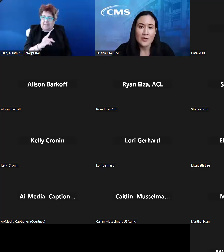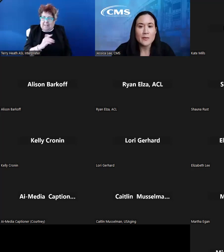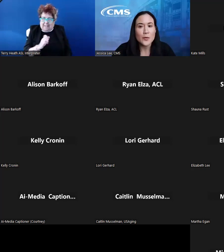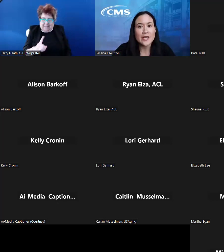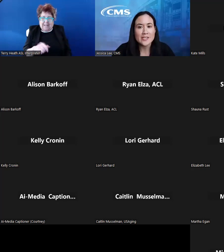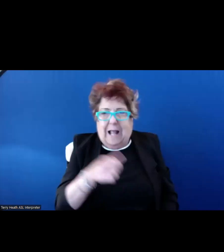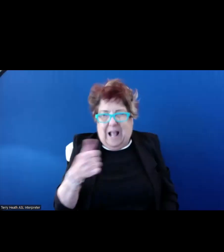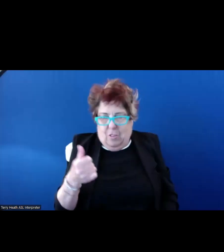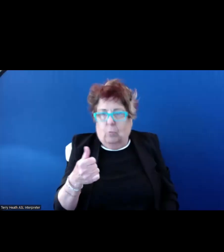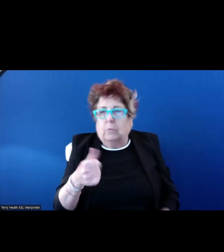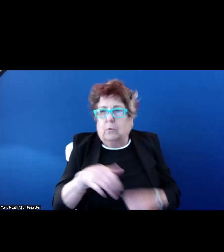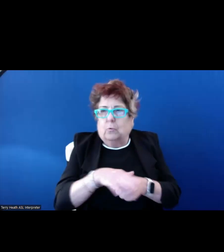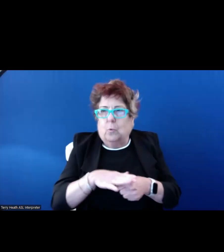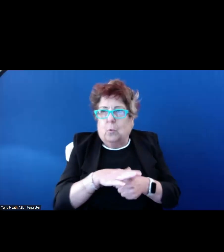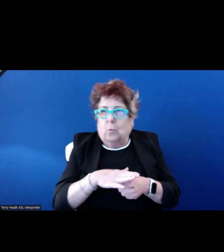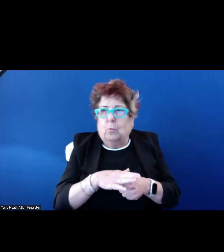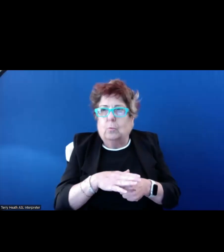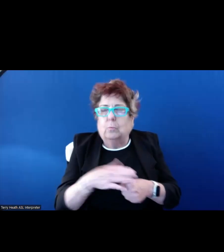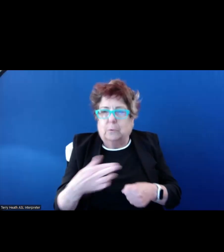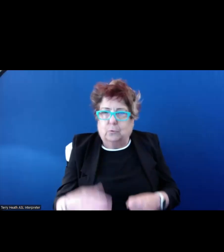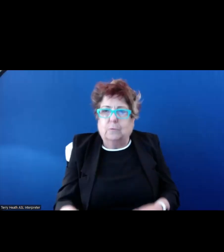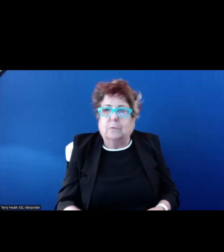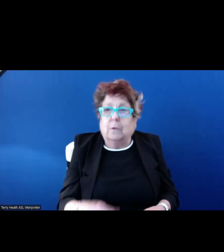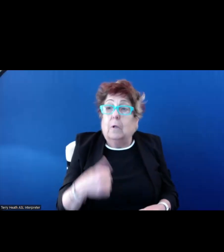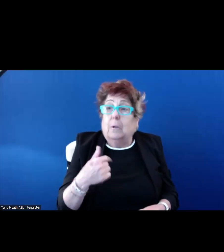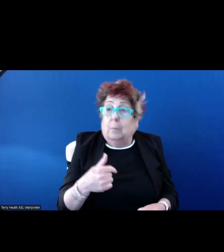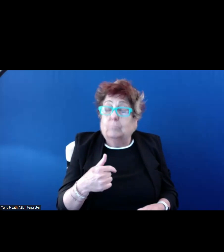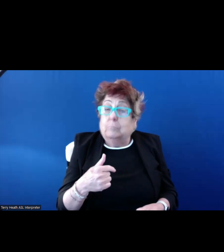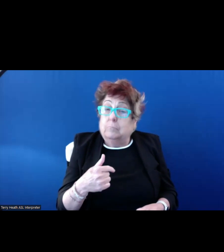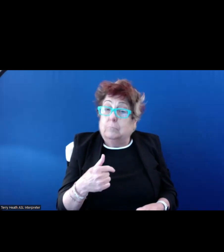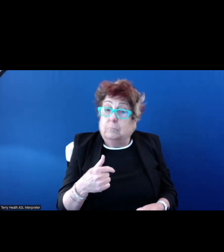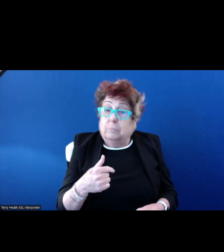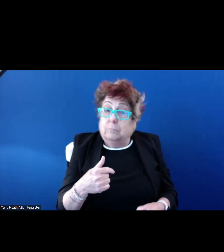We've been working to support an increasing number of states and state partners with designing programs,